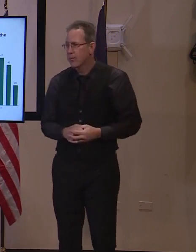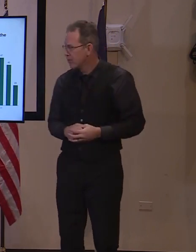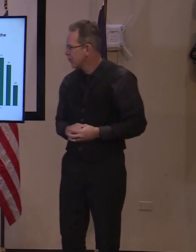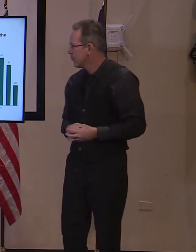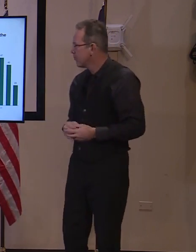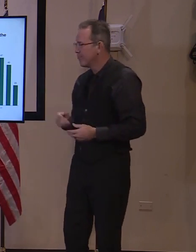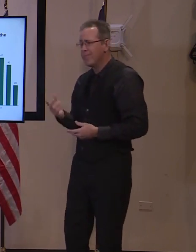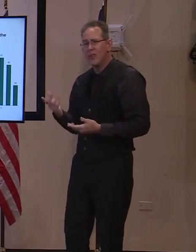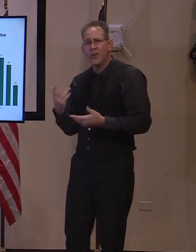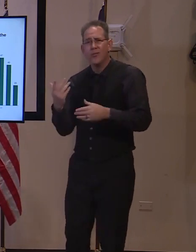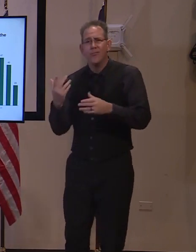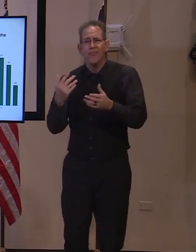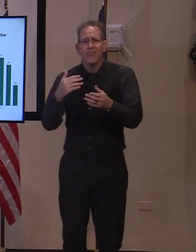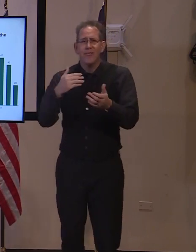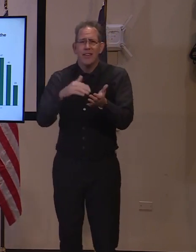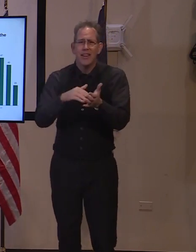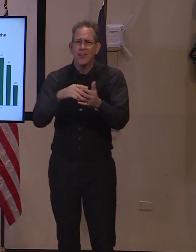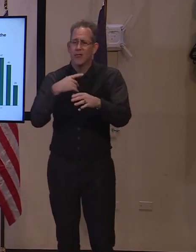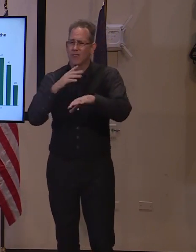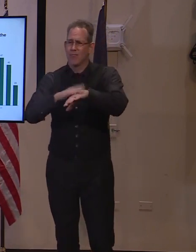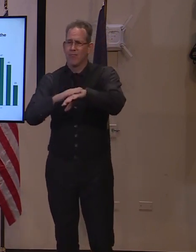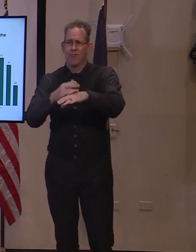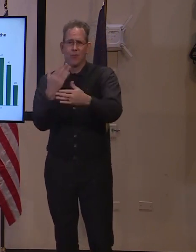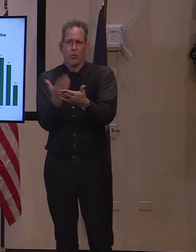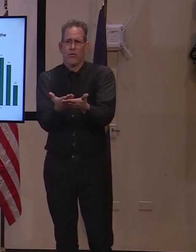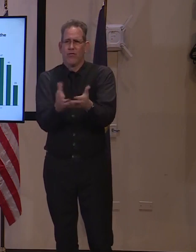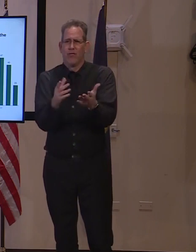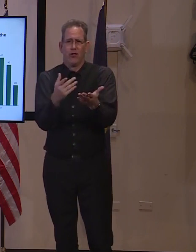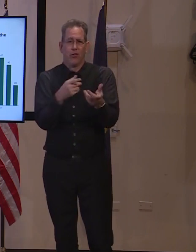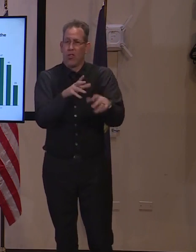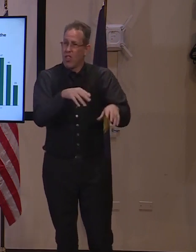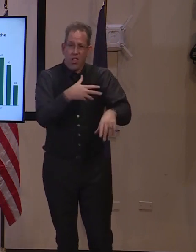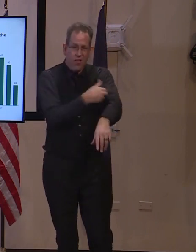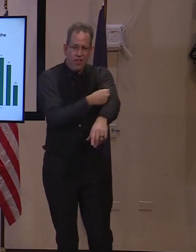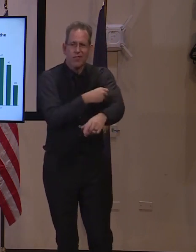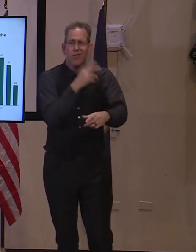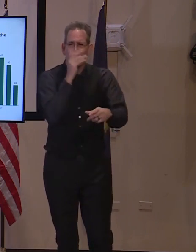protecting people from the worst COVID-19 outcomes. Looking at our